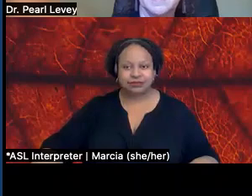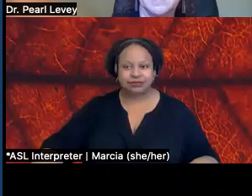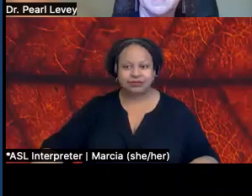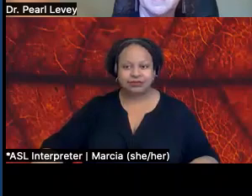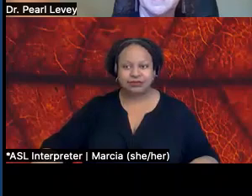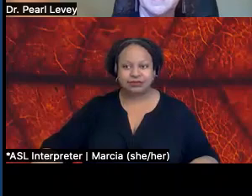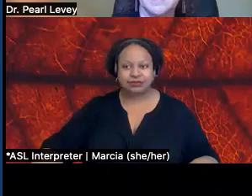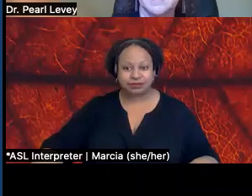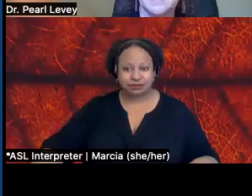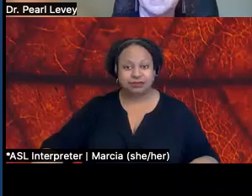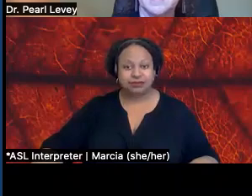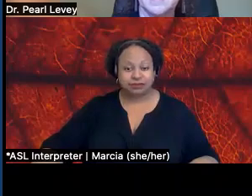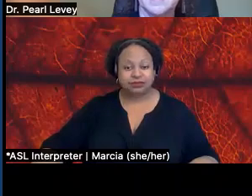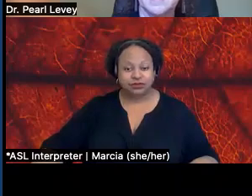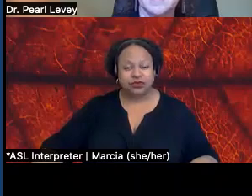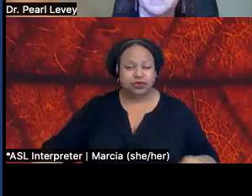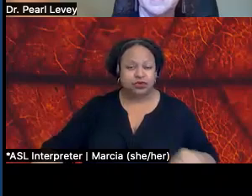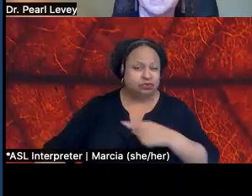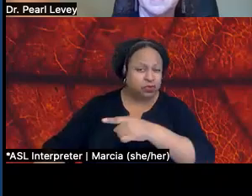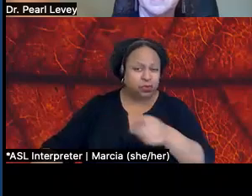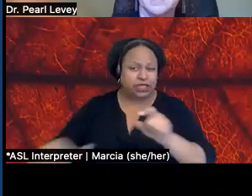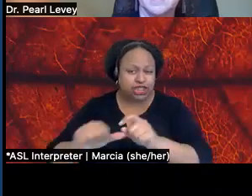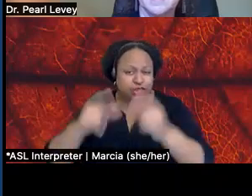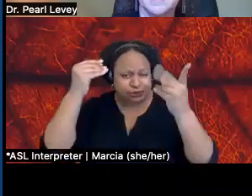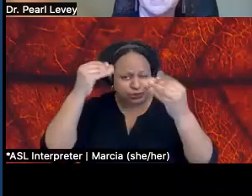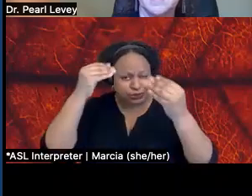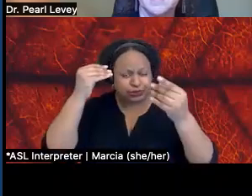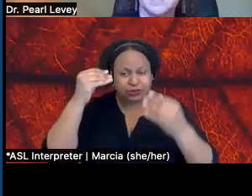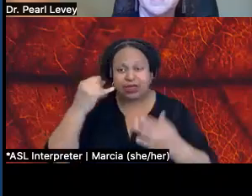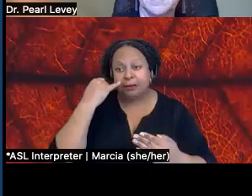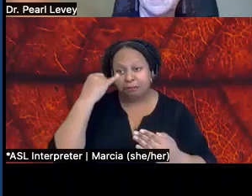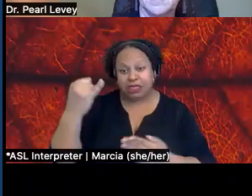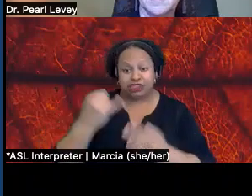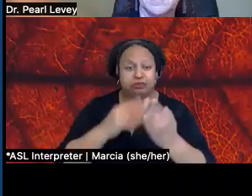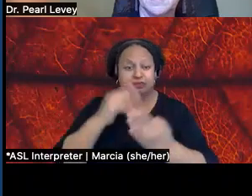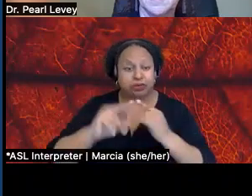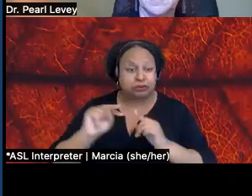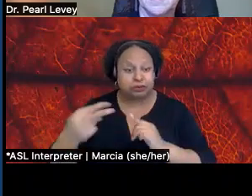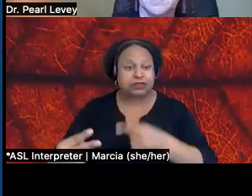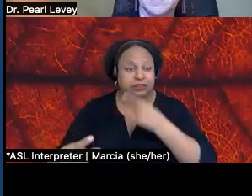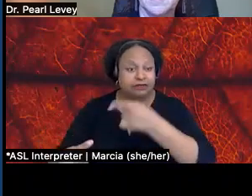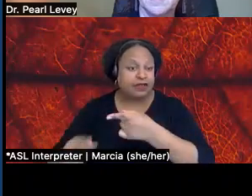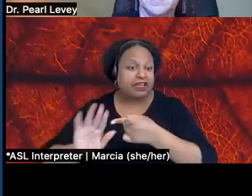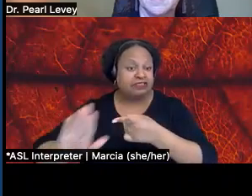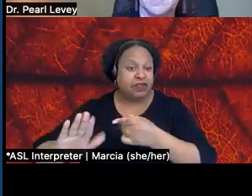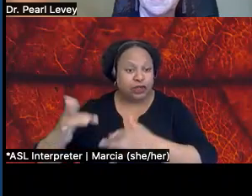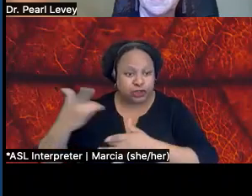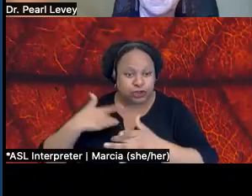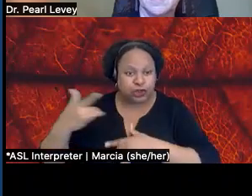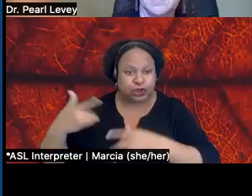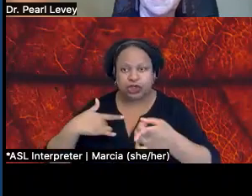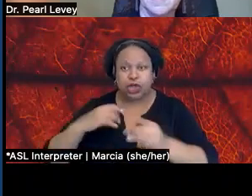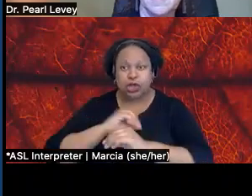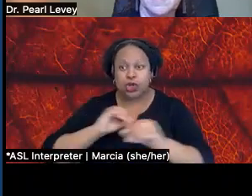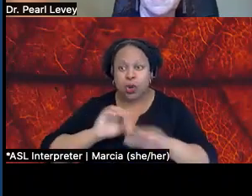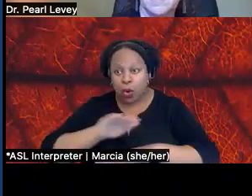As you continue to contemplate, as you can imagine from a program perspective, the concern of the no overnight calls and how would that manage,